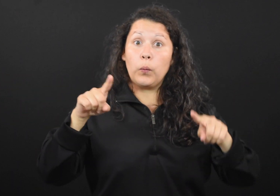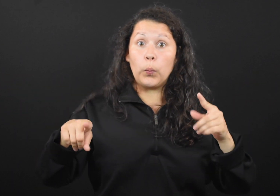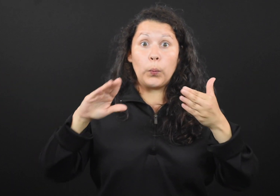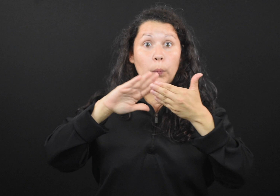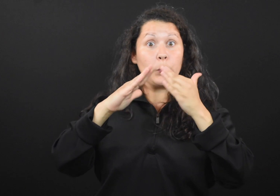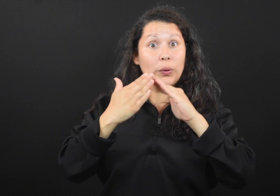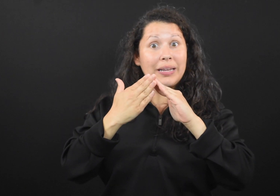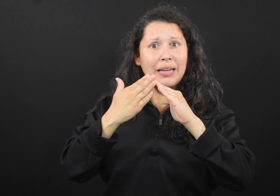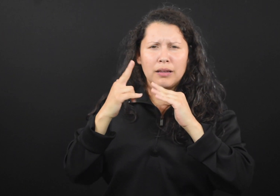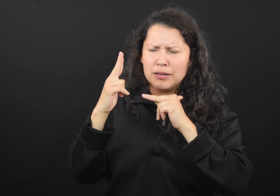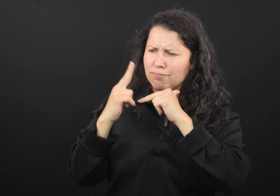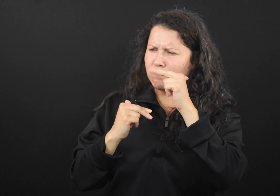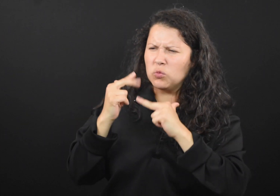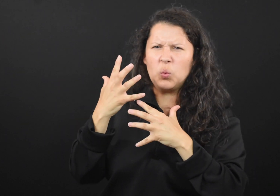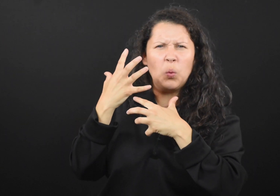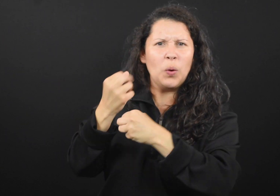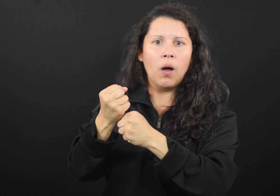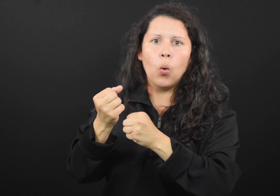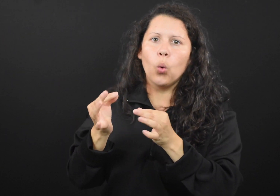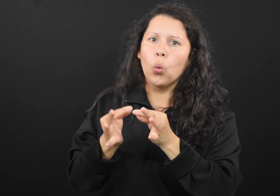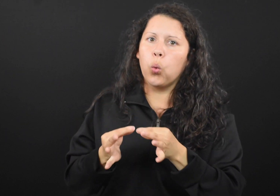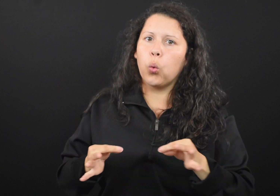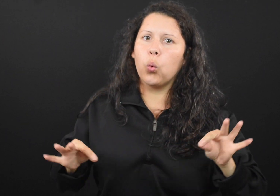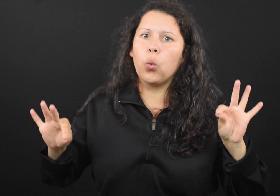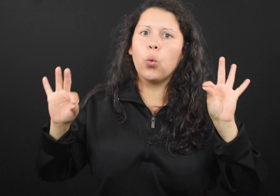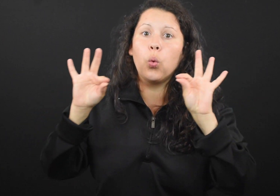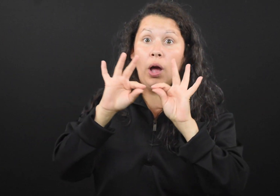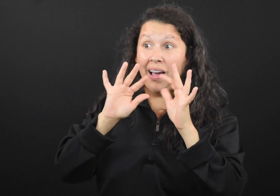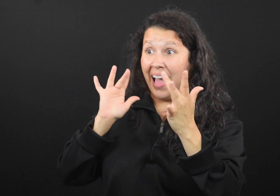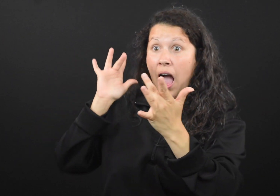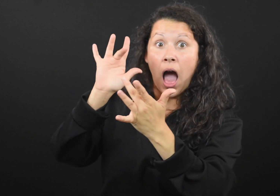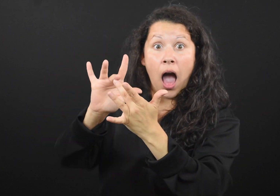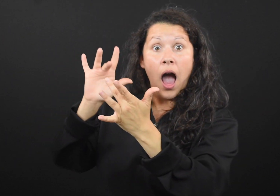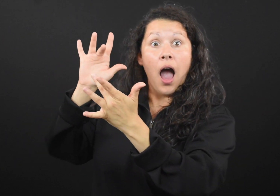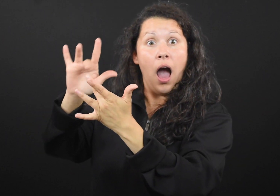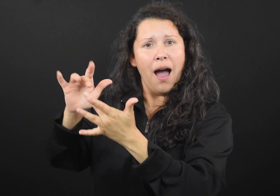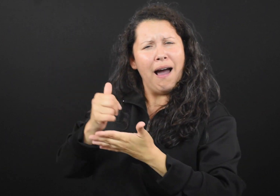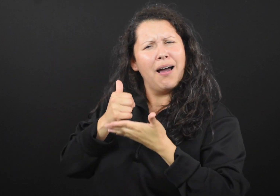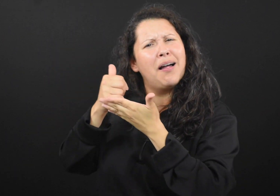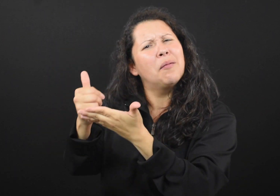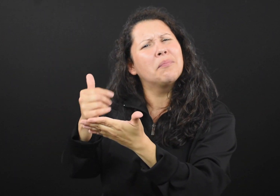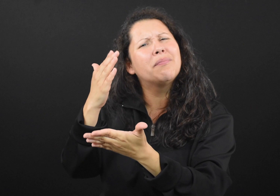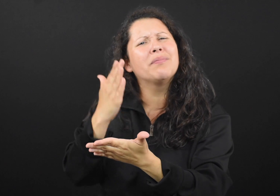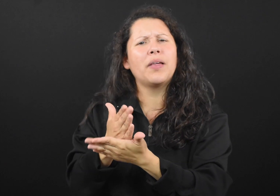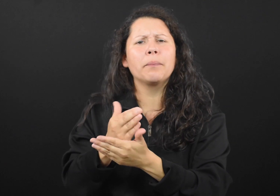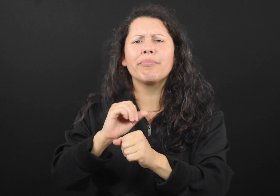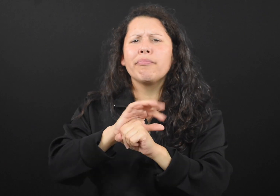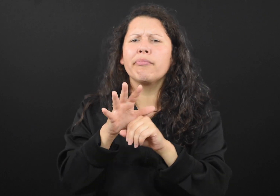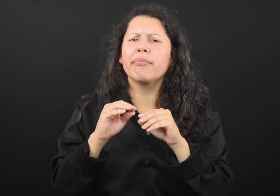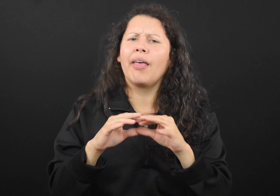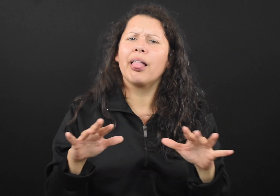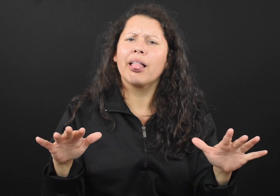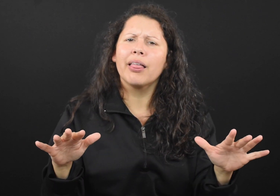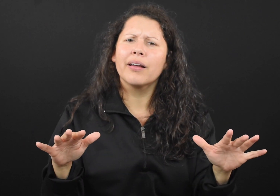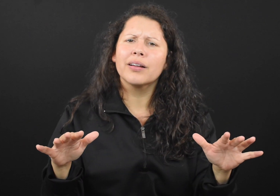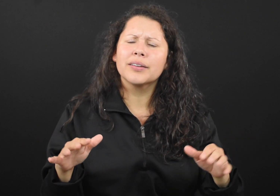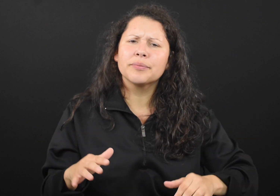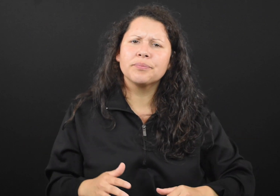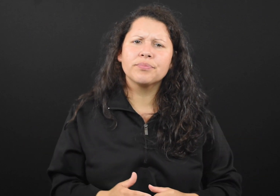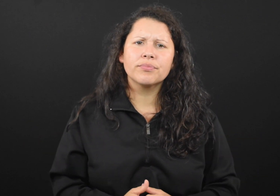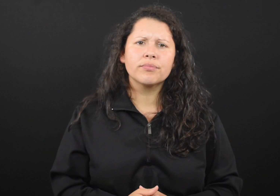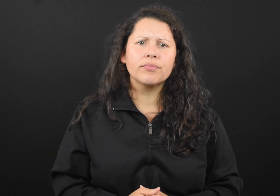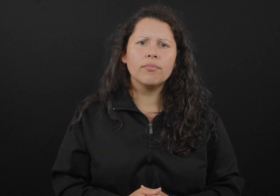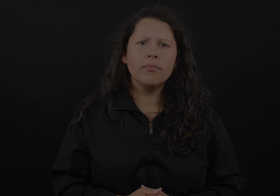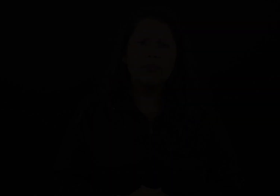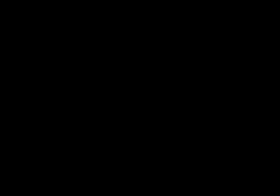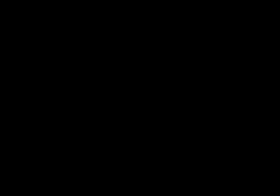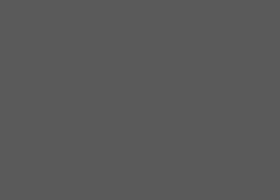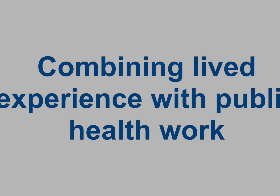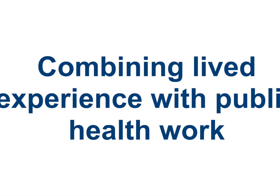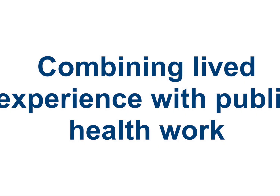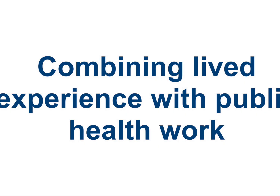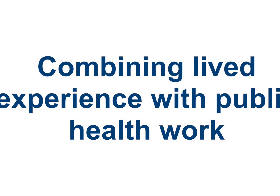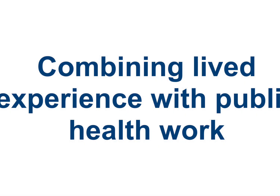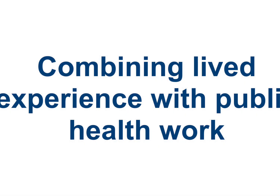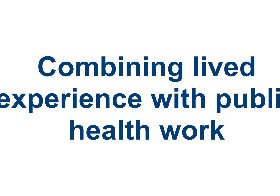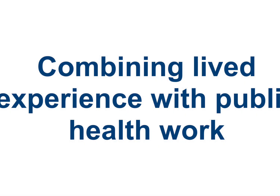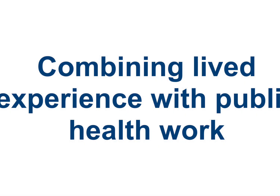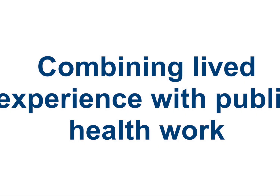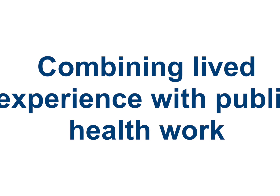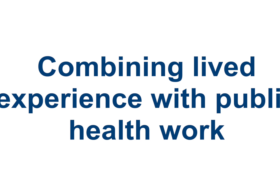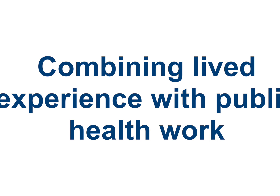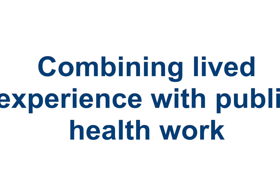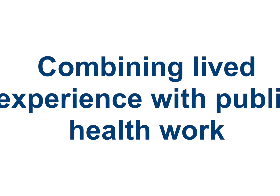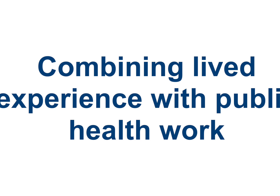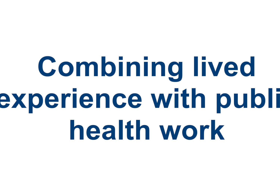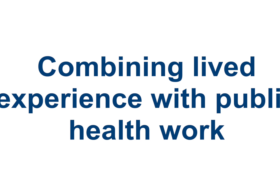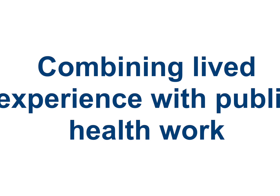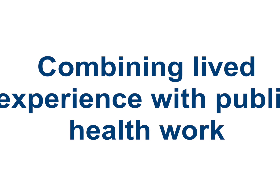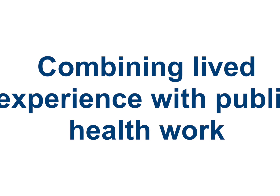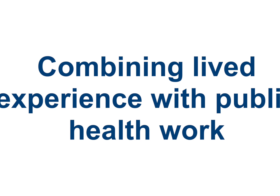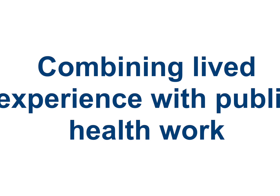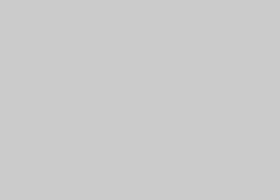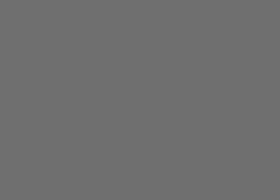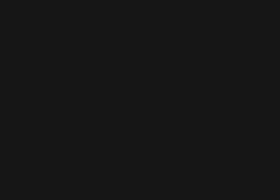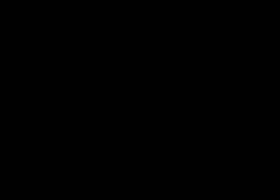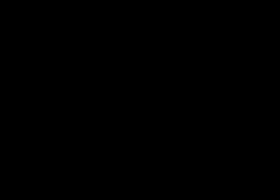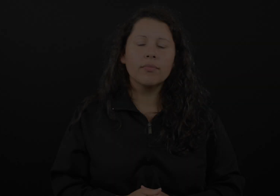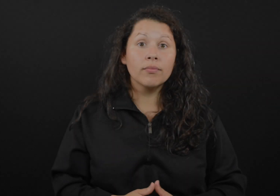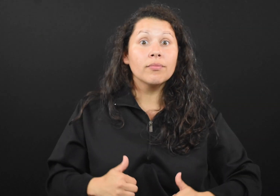hesitant to get tested was a key part of helping stop the spread.